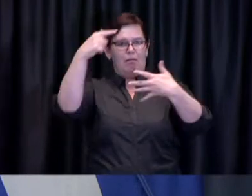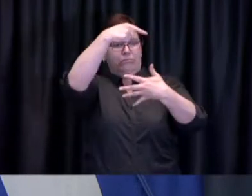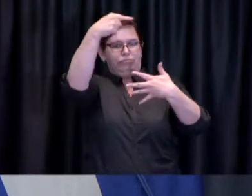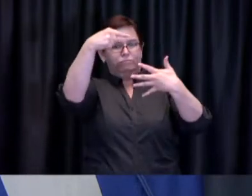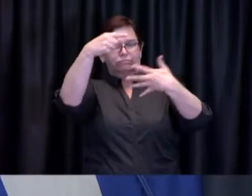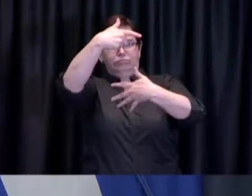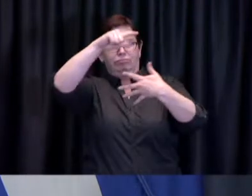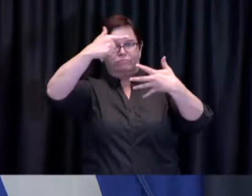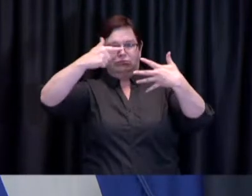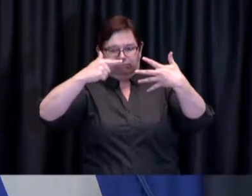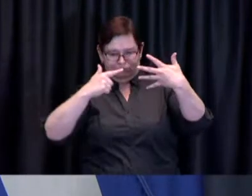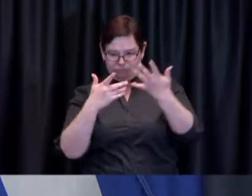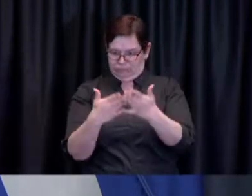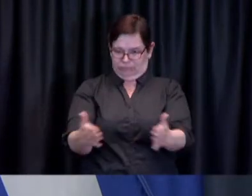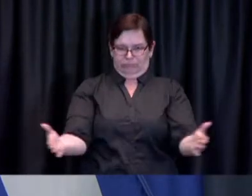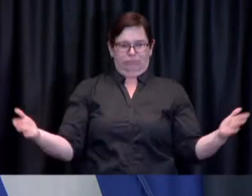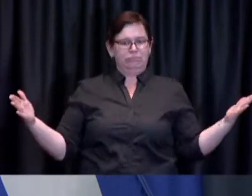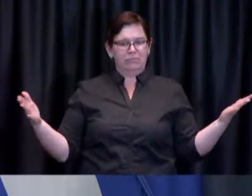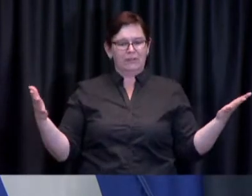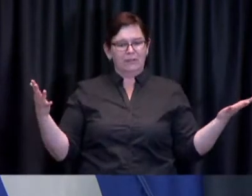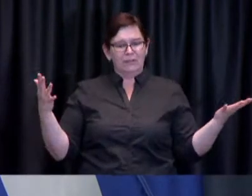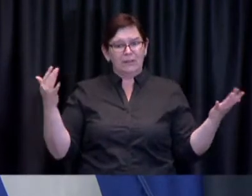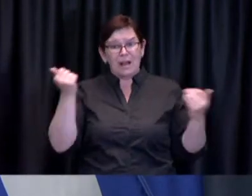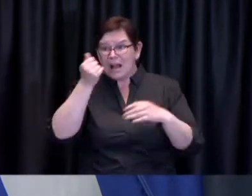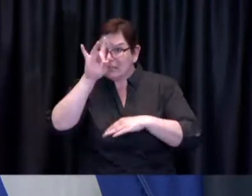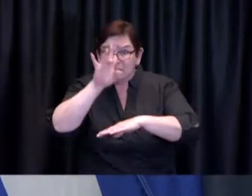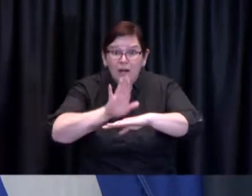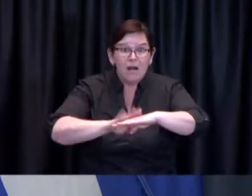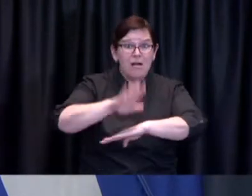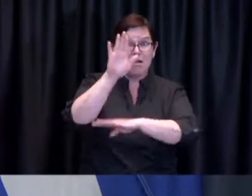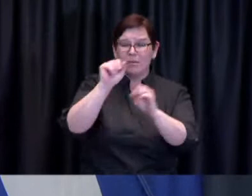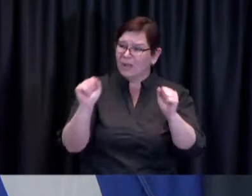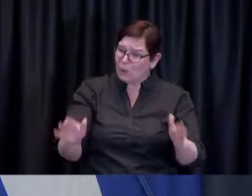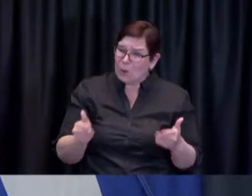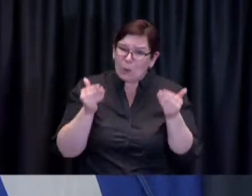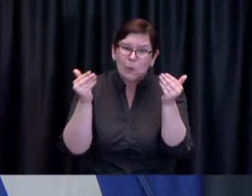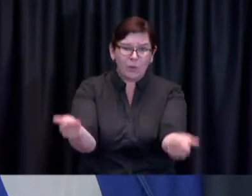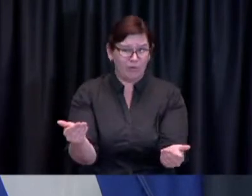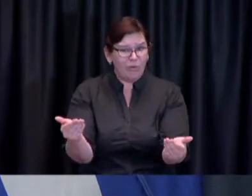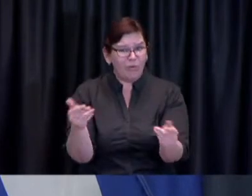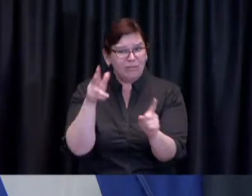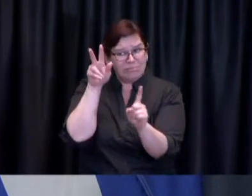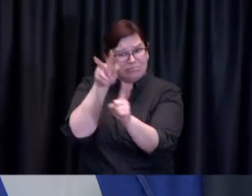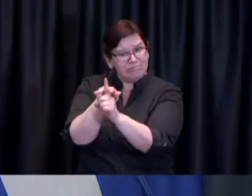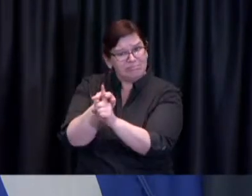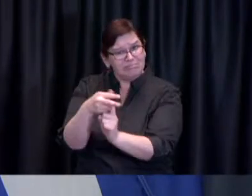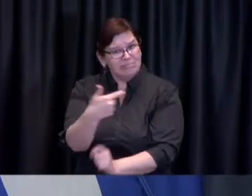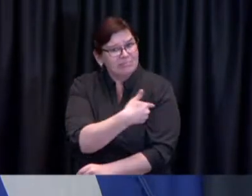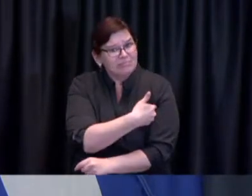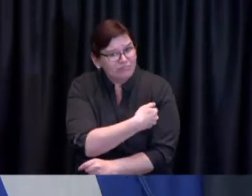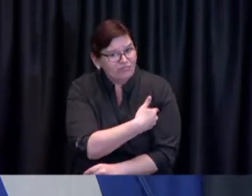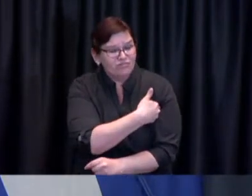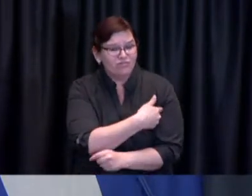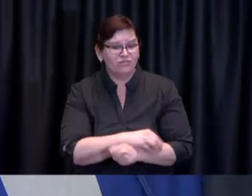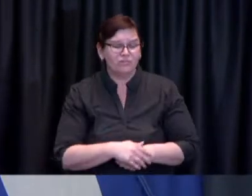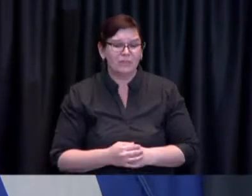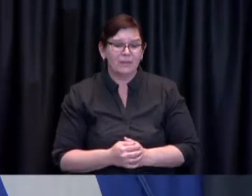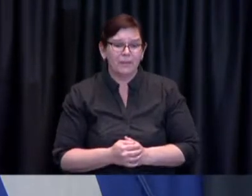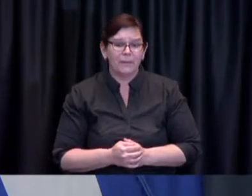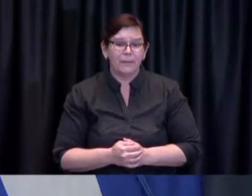is eligible to book a COVID-19 vaccination appointment additionally 12 to 17 year olds